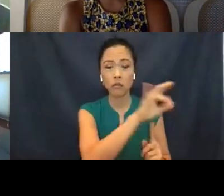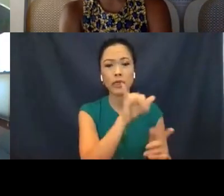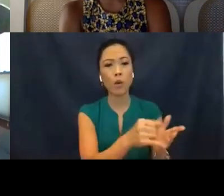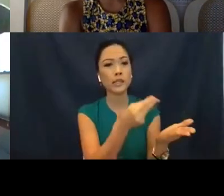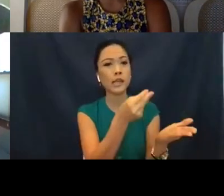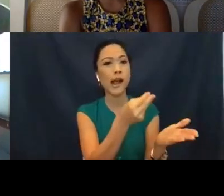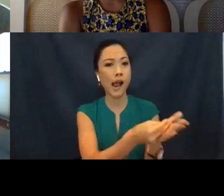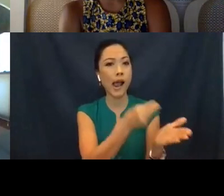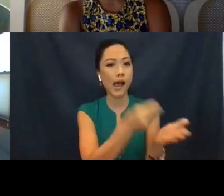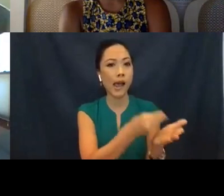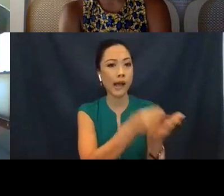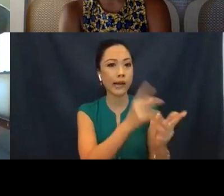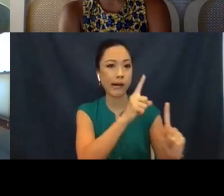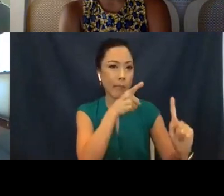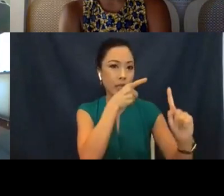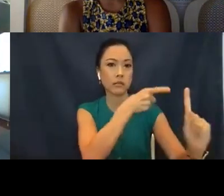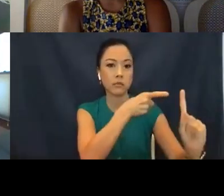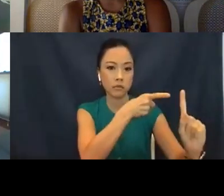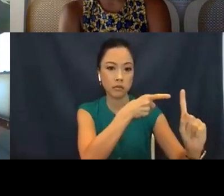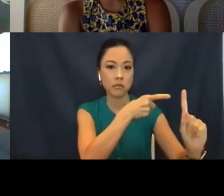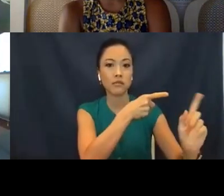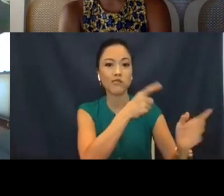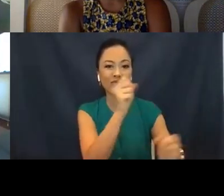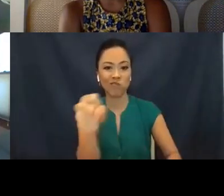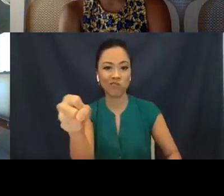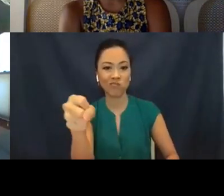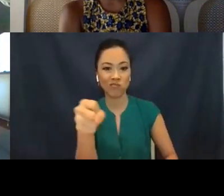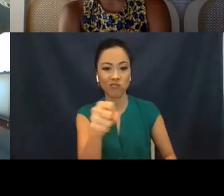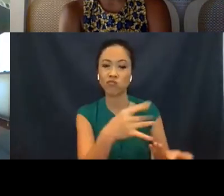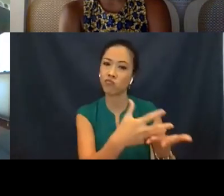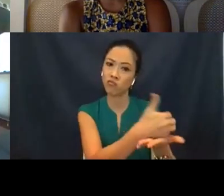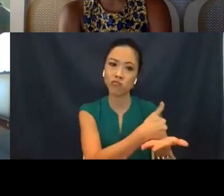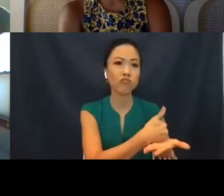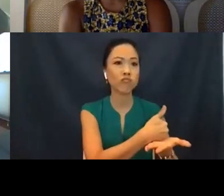in DTH's mission, which is why we can perform in Macon, Georgia, at the same time we're